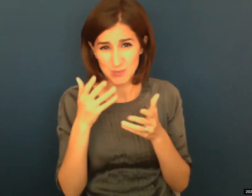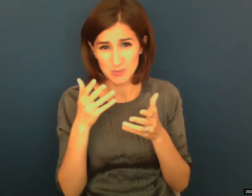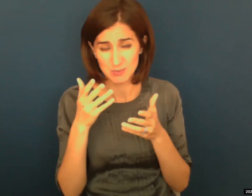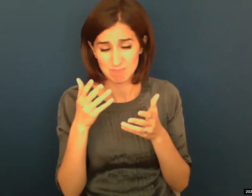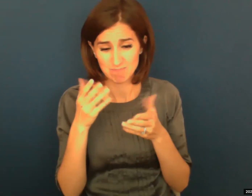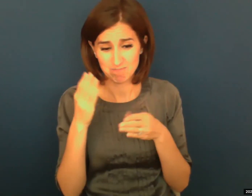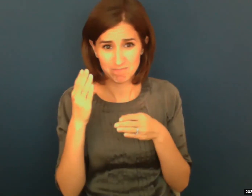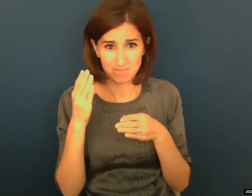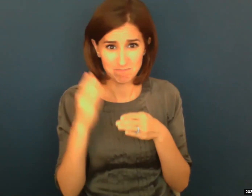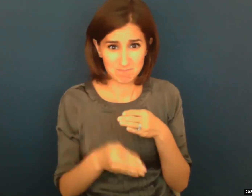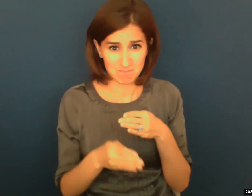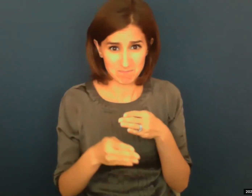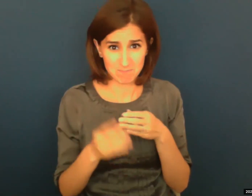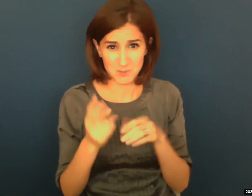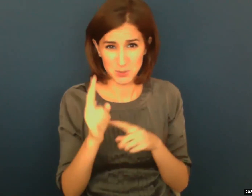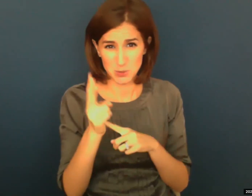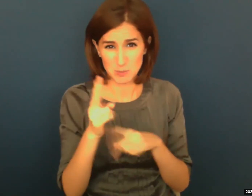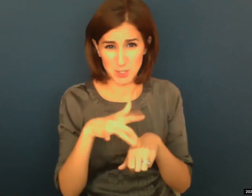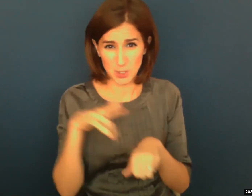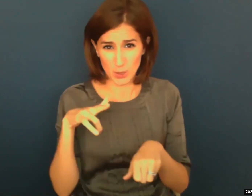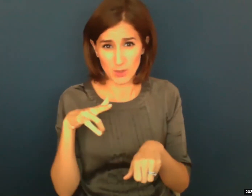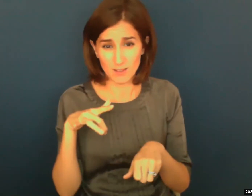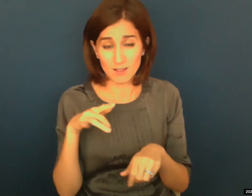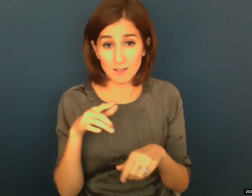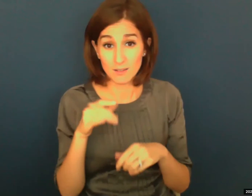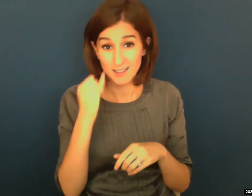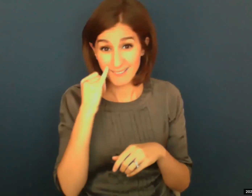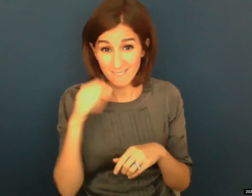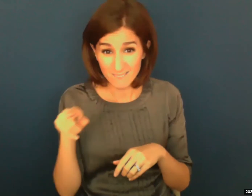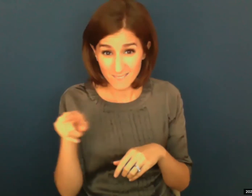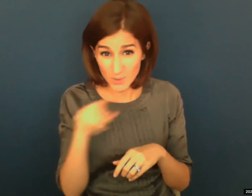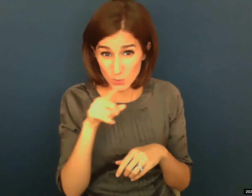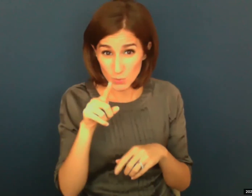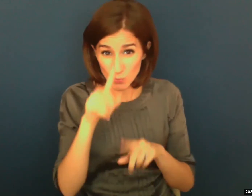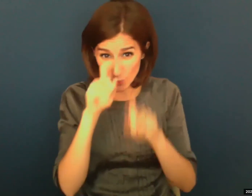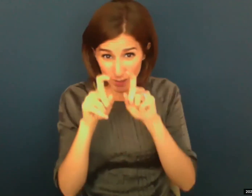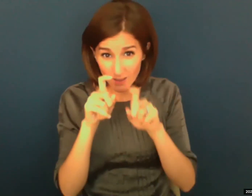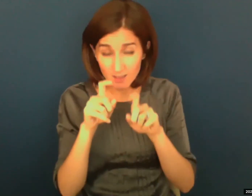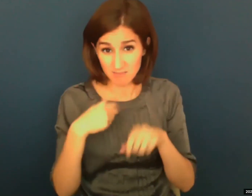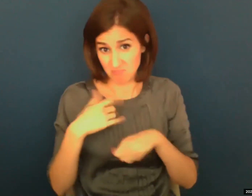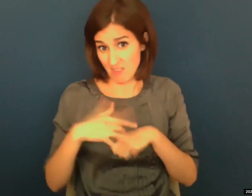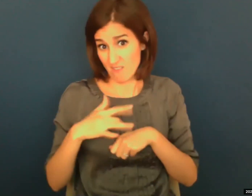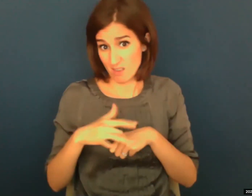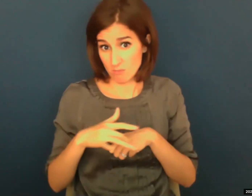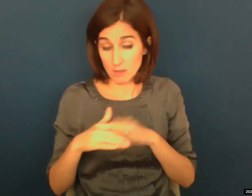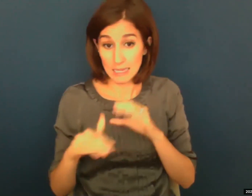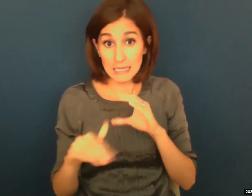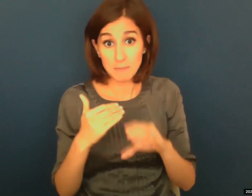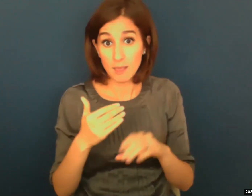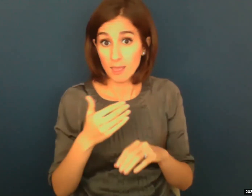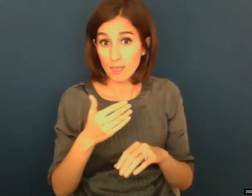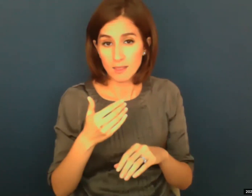Linda Kobashigawa: Early but again if you have questions, I am available emails, probably the best way to contact me.